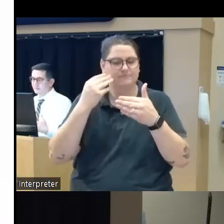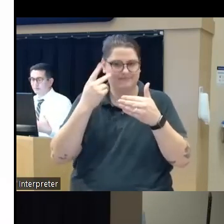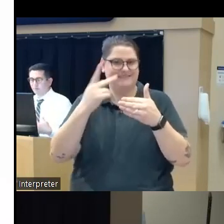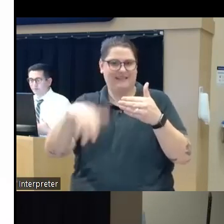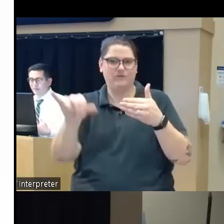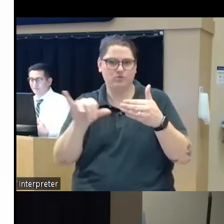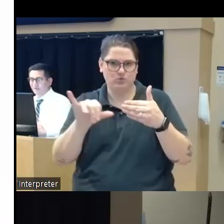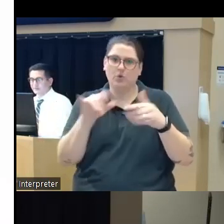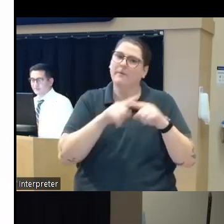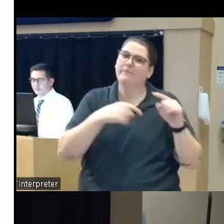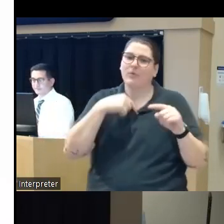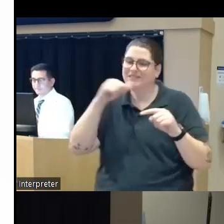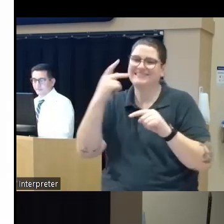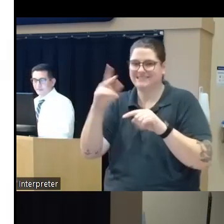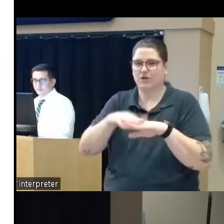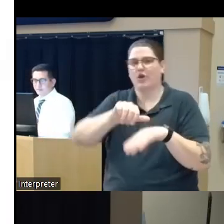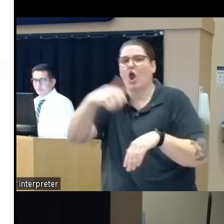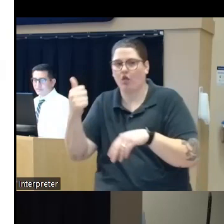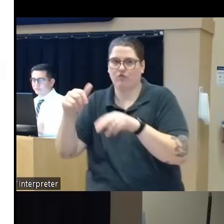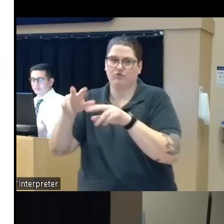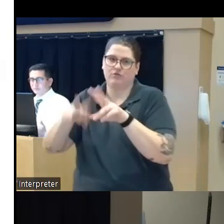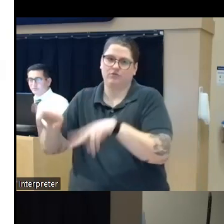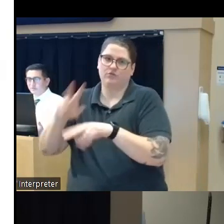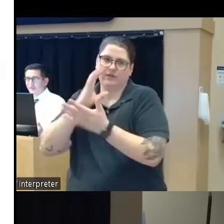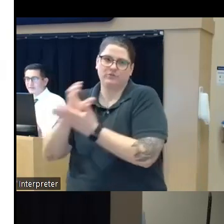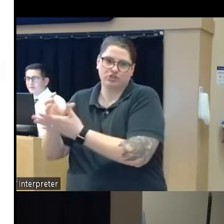didn't see this in the choreo capillaris layer so this is really interesting because when you look